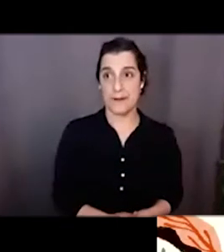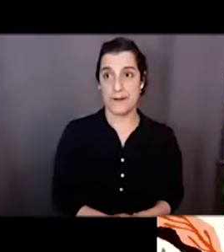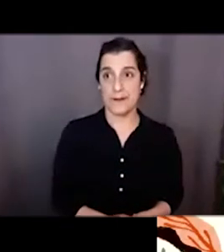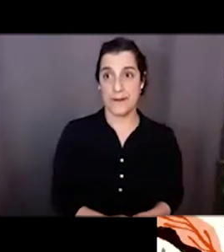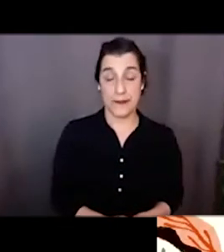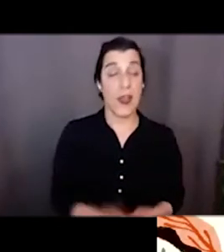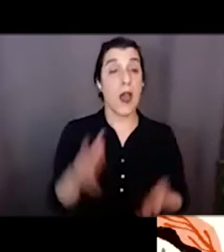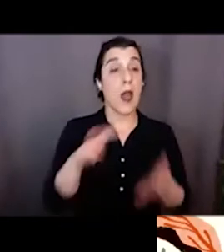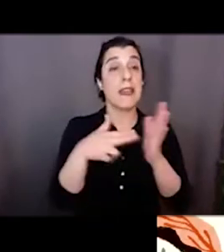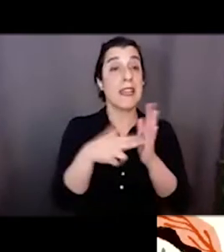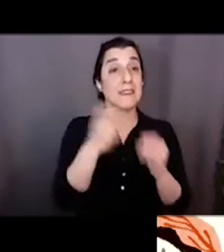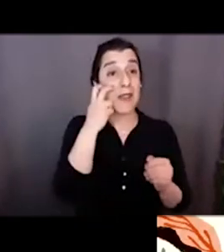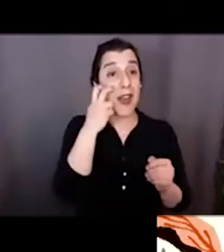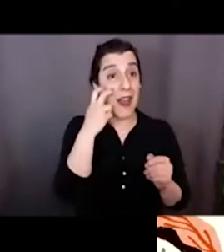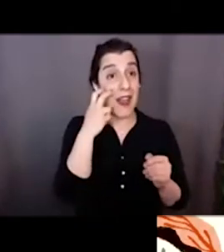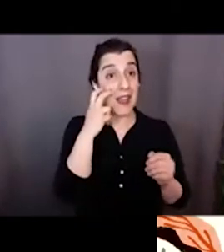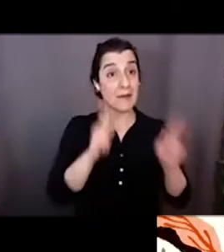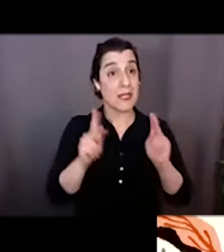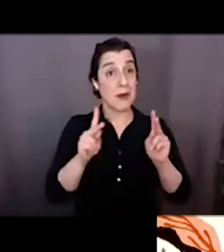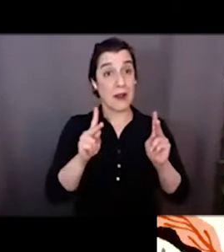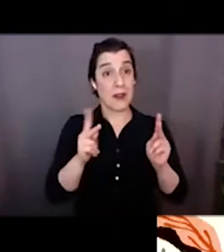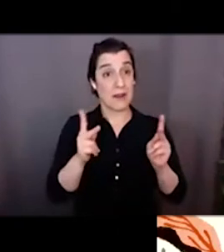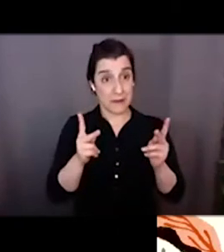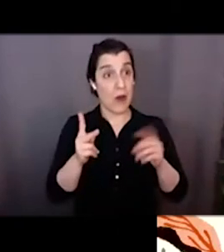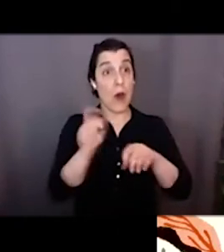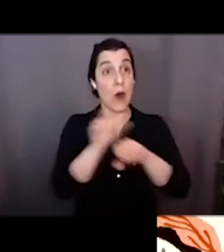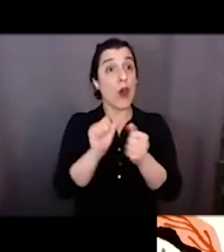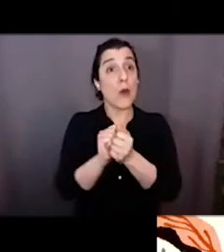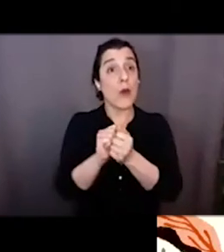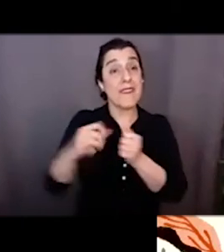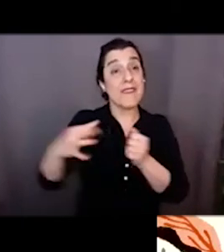many of whom work with paid or volunteer readers to work around this lack and